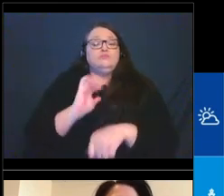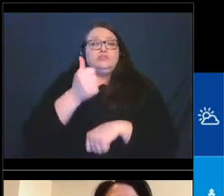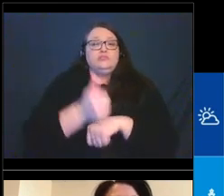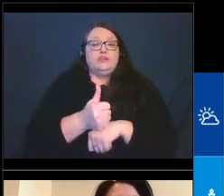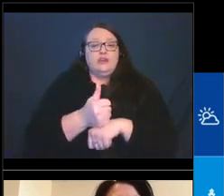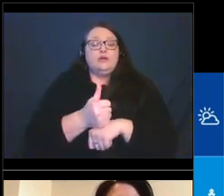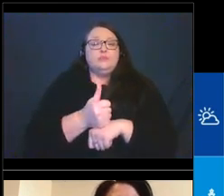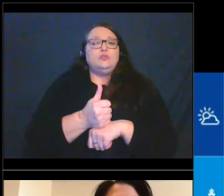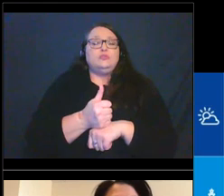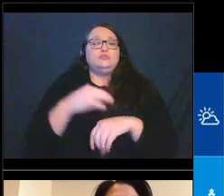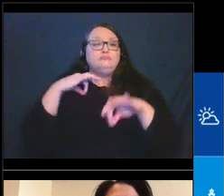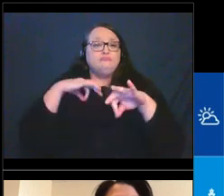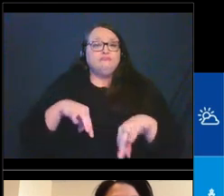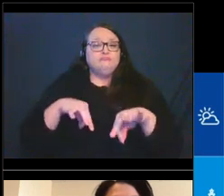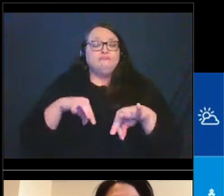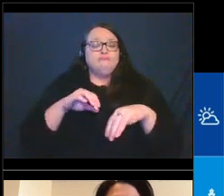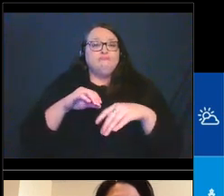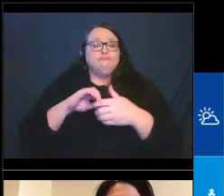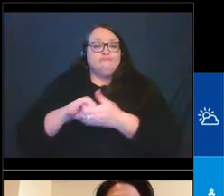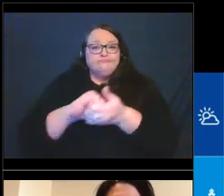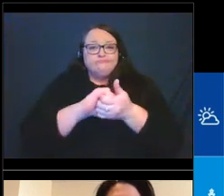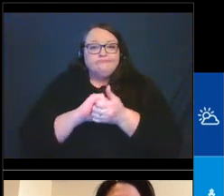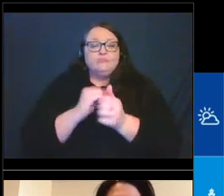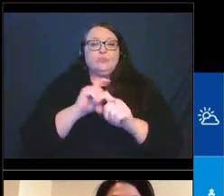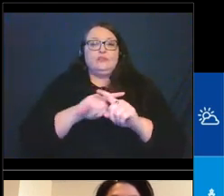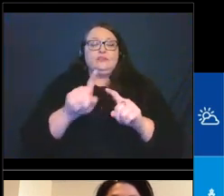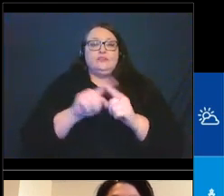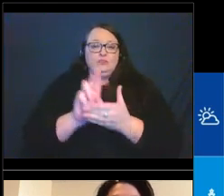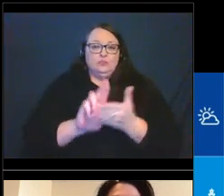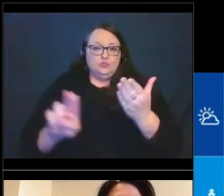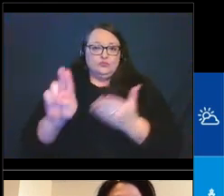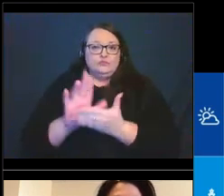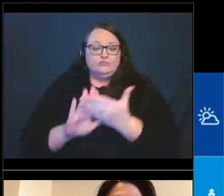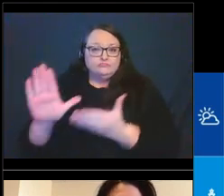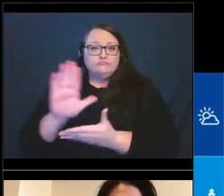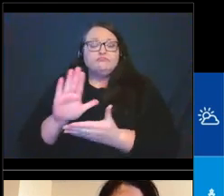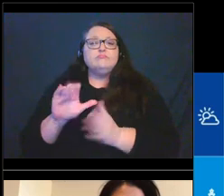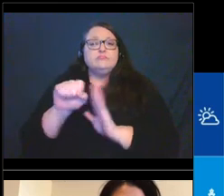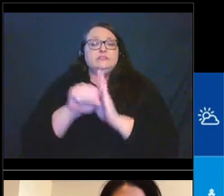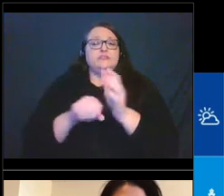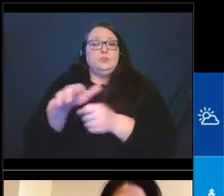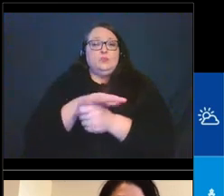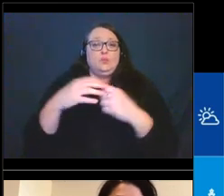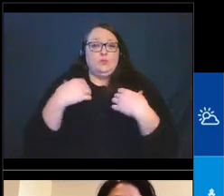beneficial collaborations with various academic institutions, state and local health departments,